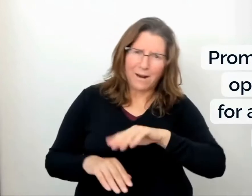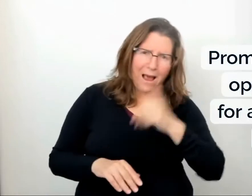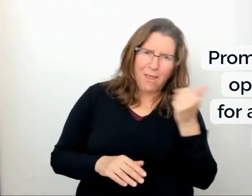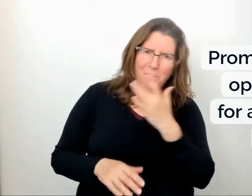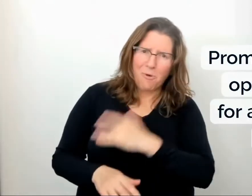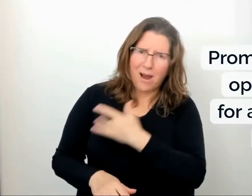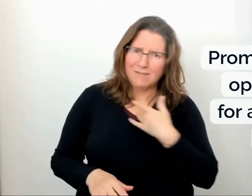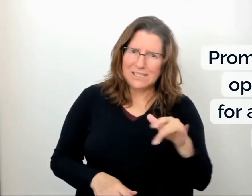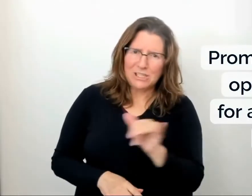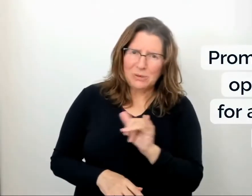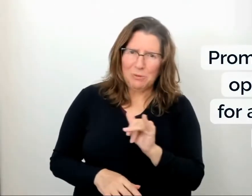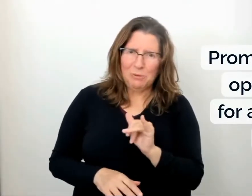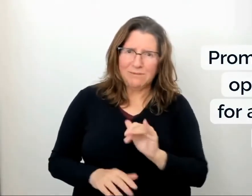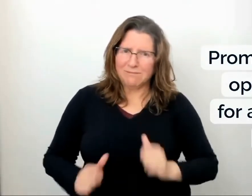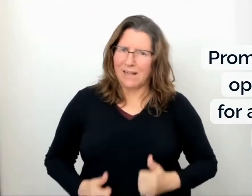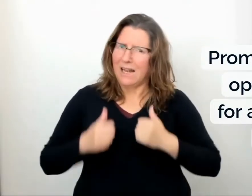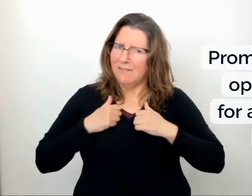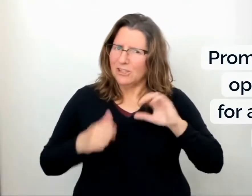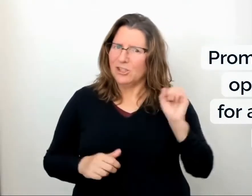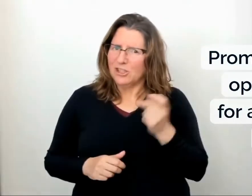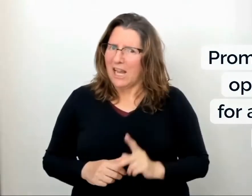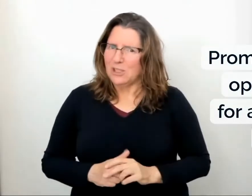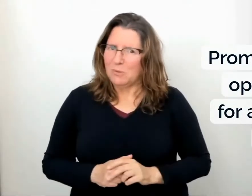but I hope in other provinces too. I am still in Saskatchewan!